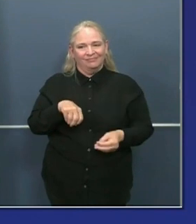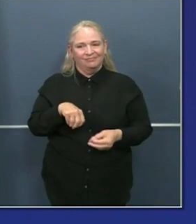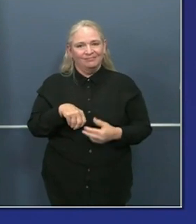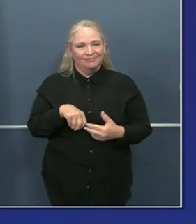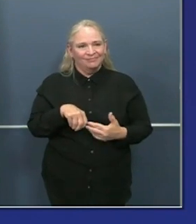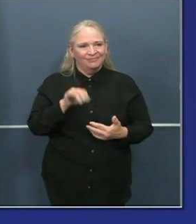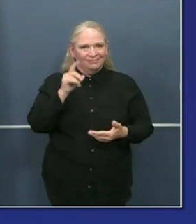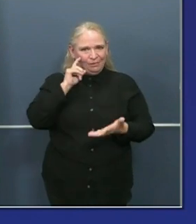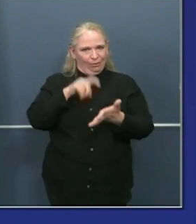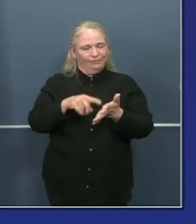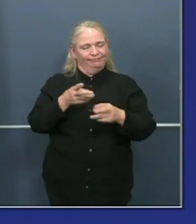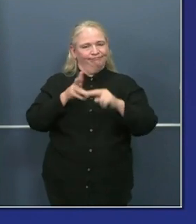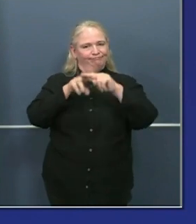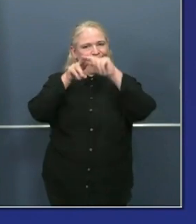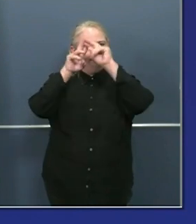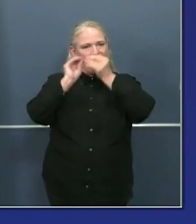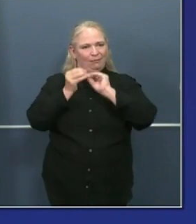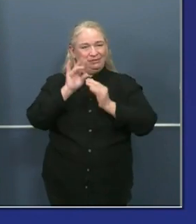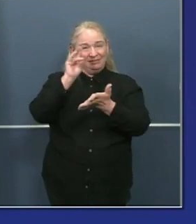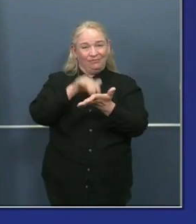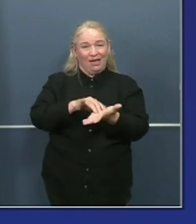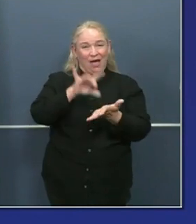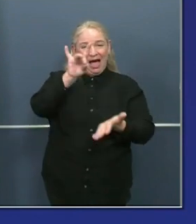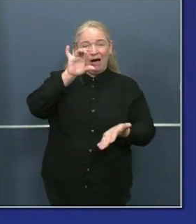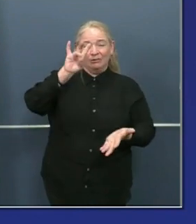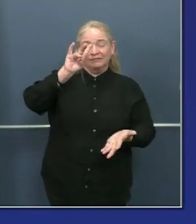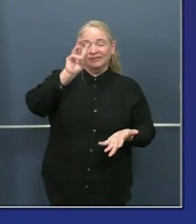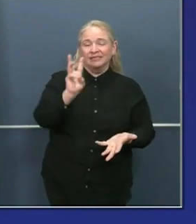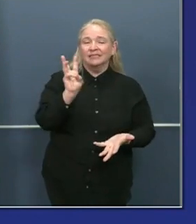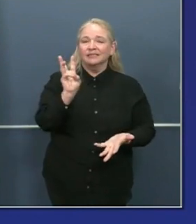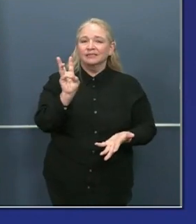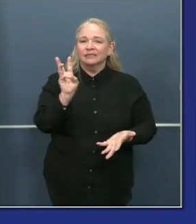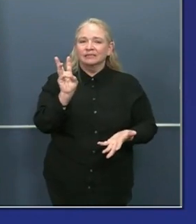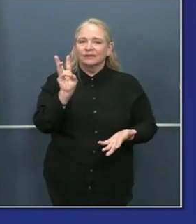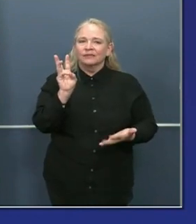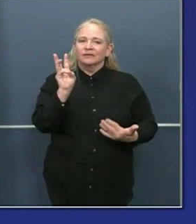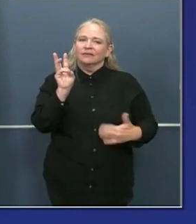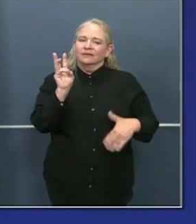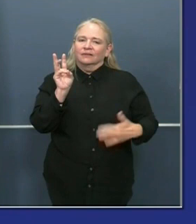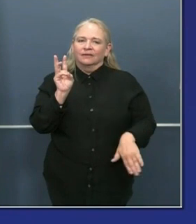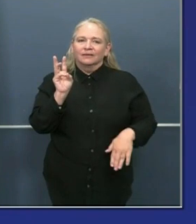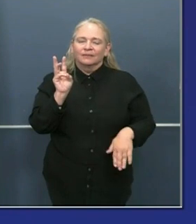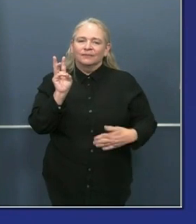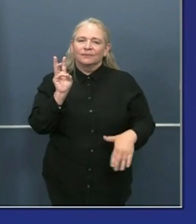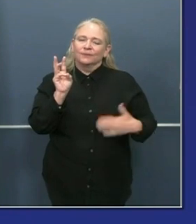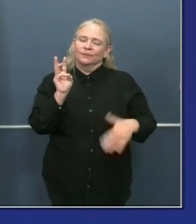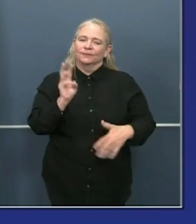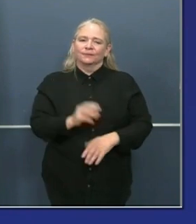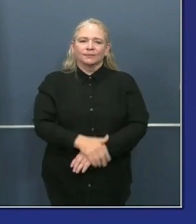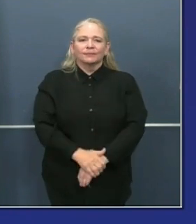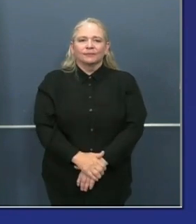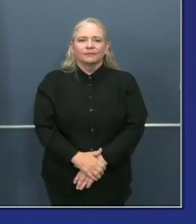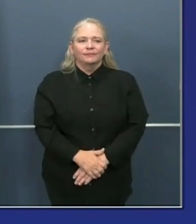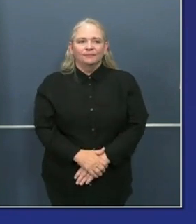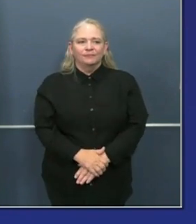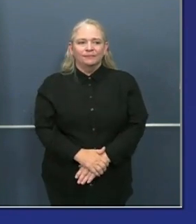SOME 5699, JUST SHY OF 5700 NEW CASES REPORTED. ON JULY 5TH THIS IS THE LAST REPORTING PERIOD AND I'VE INCLUDED IN THIS SLIDE A SEVEN DAY AVERAGE. THAT'S A SEVEN DAY AVERAGE AND